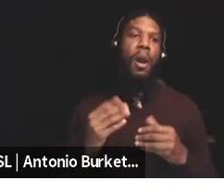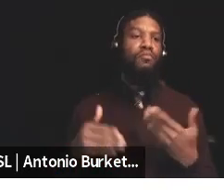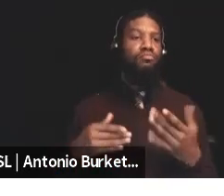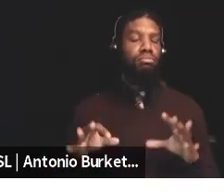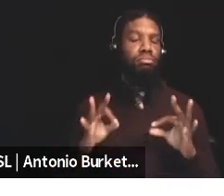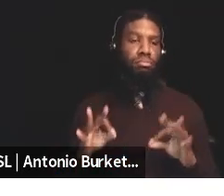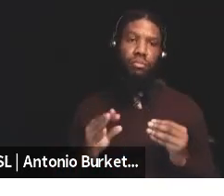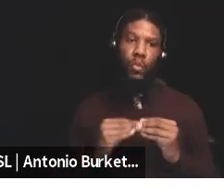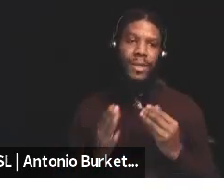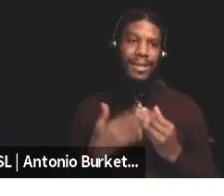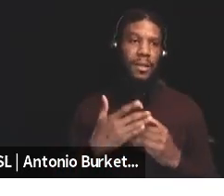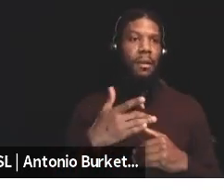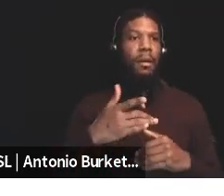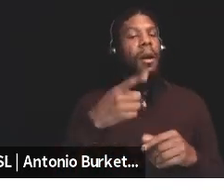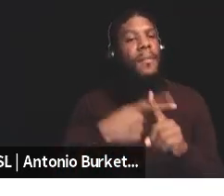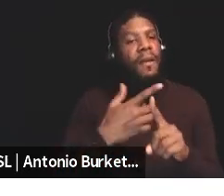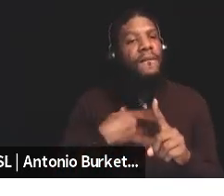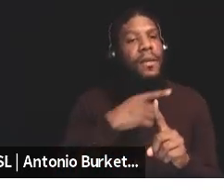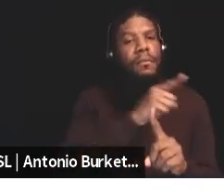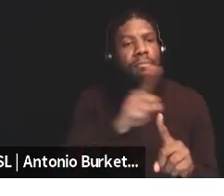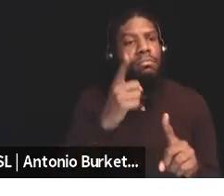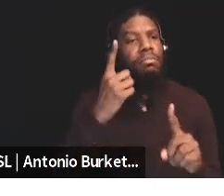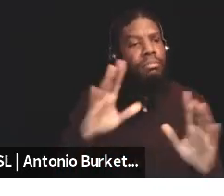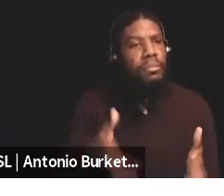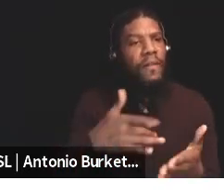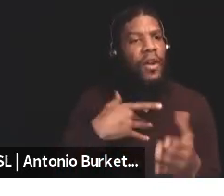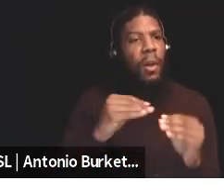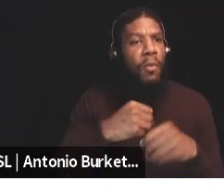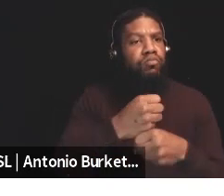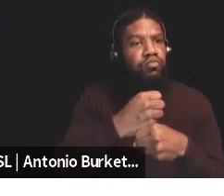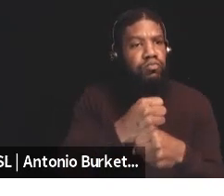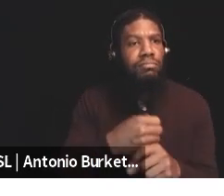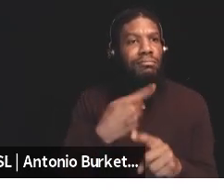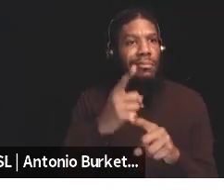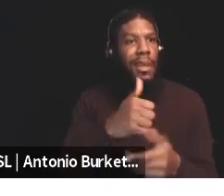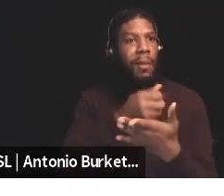helped them and our writing center in general. So for me that would definitely be what I'm going